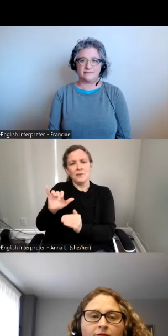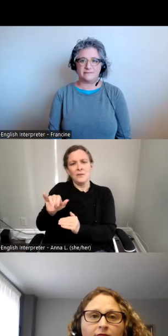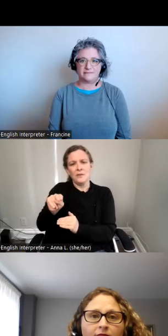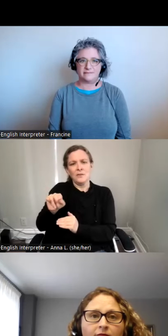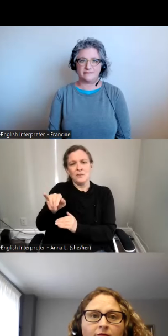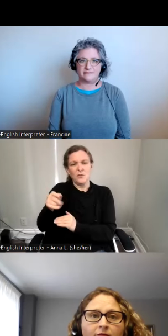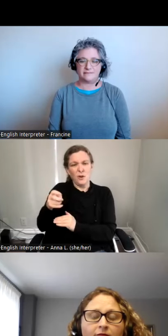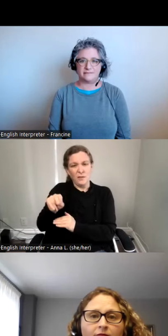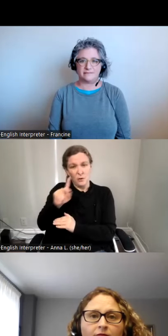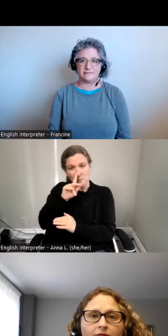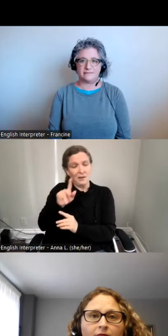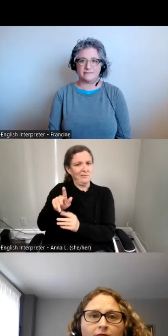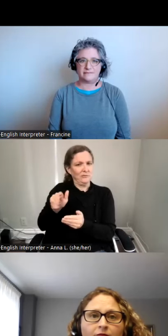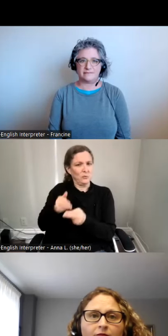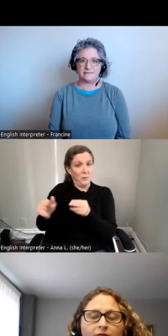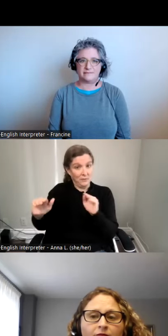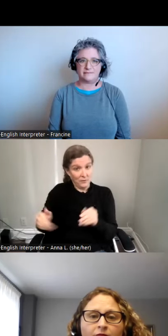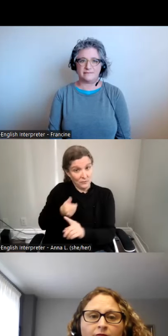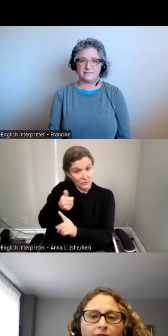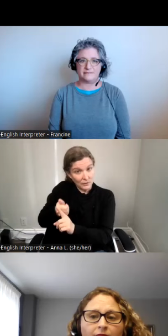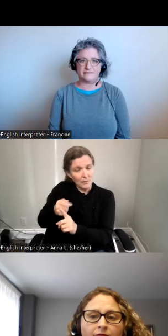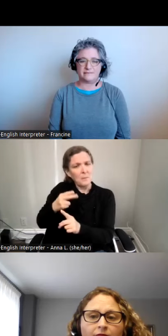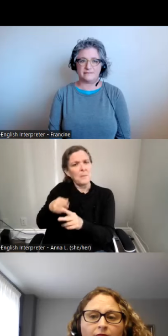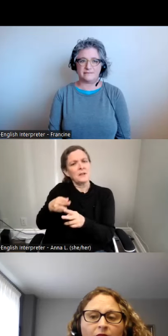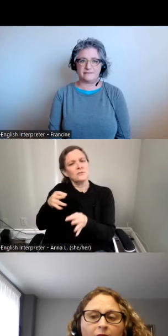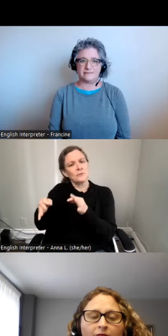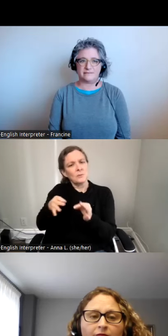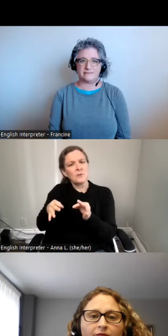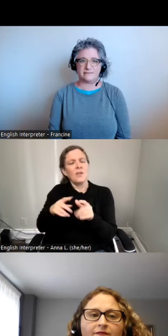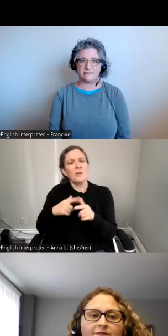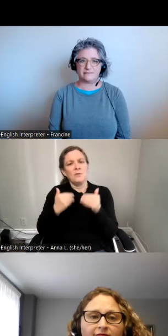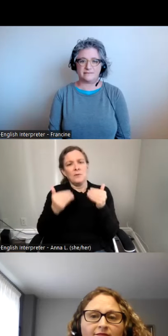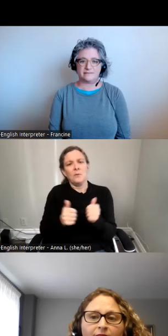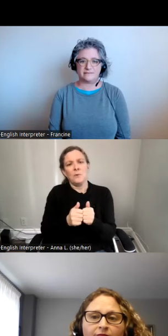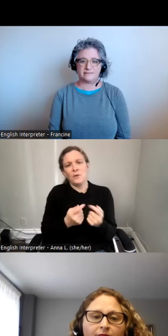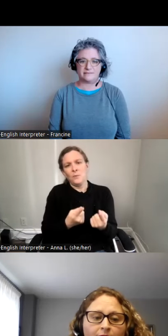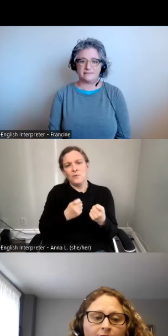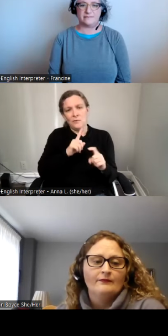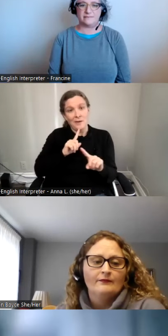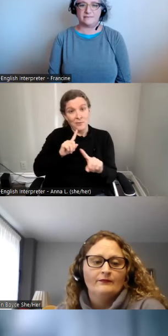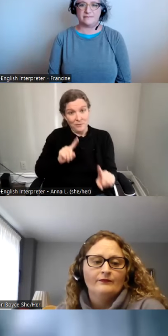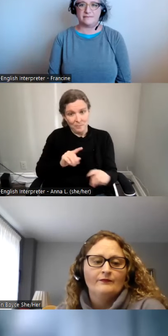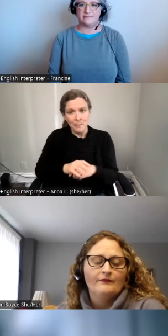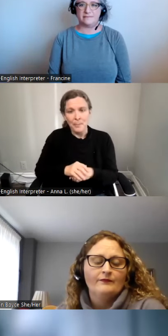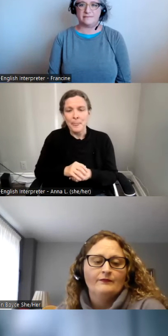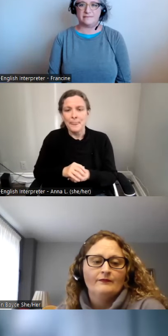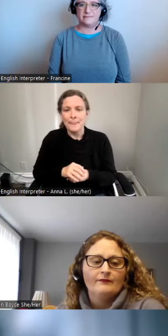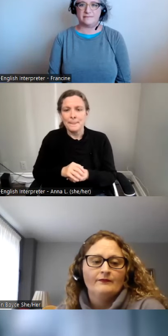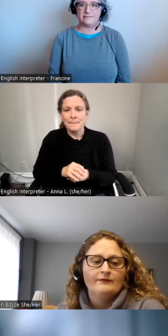decent. We'll go into the presentation with Jonathan. If you'd like to give a brief introduction of yourself and we can get into